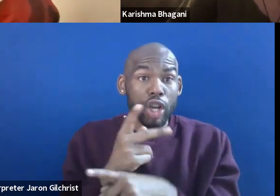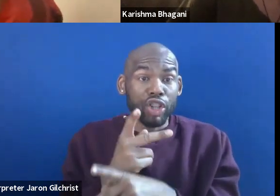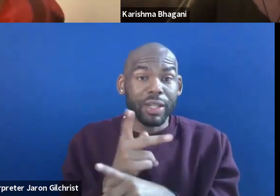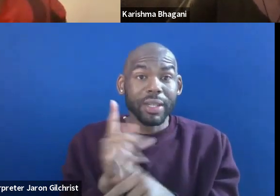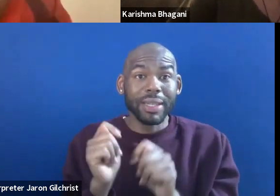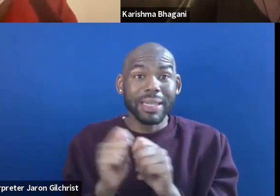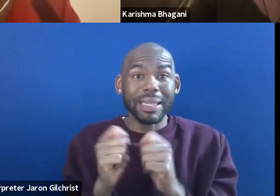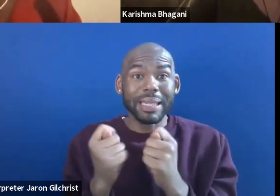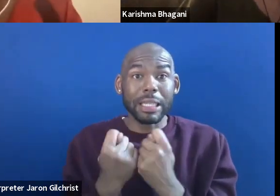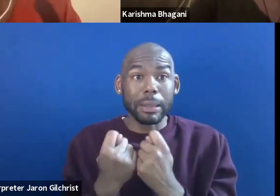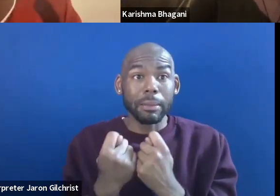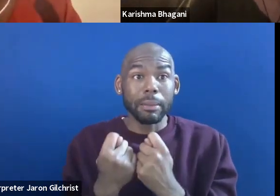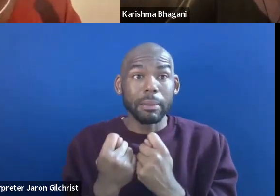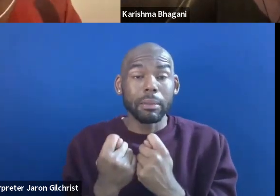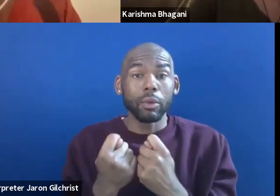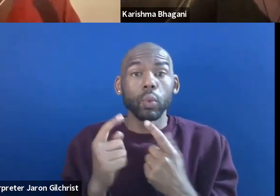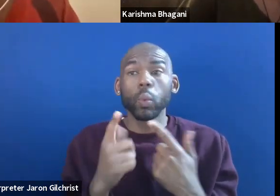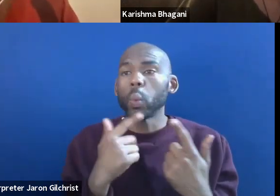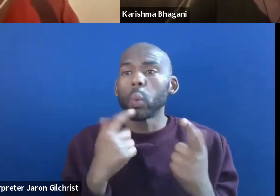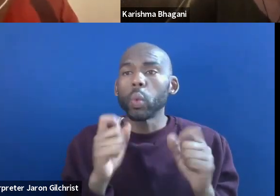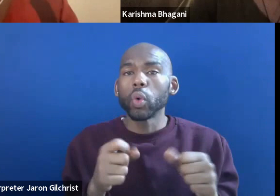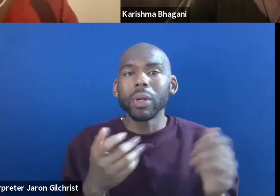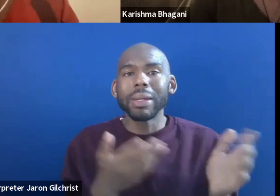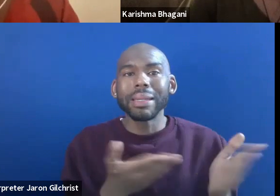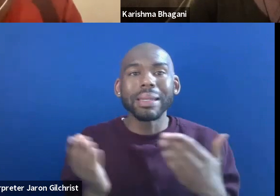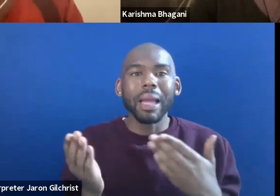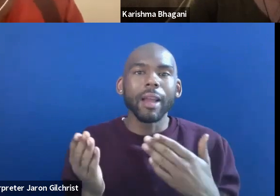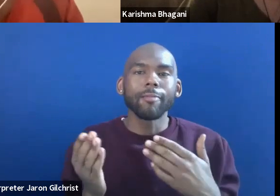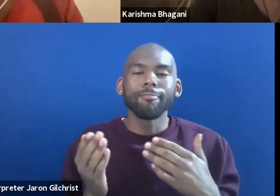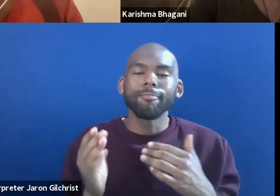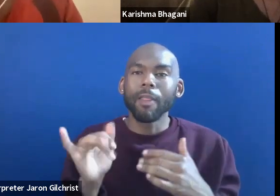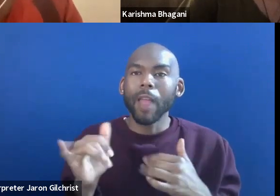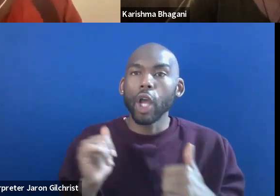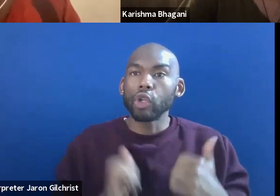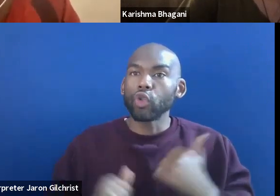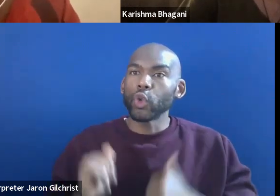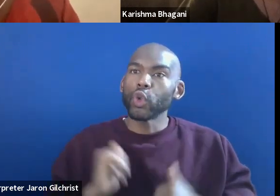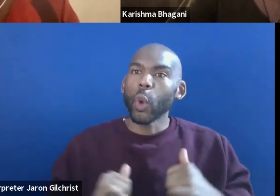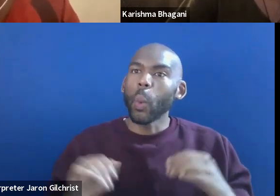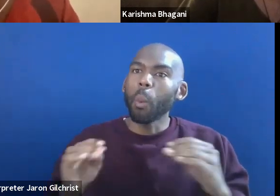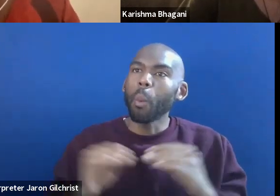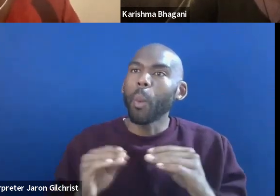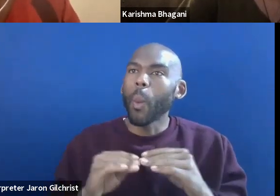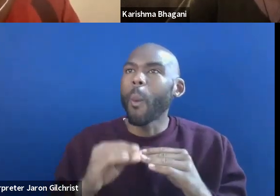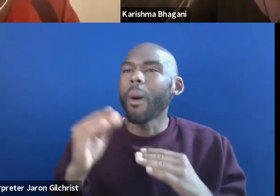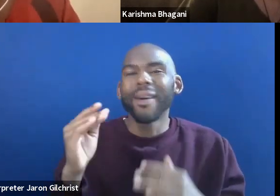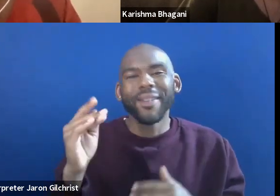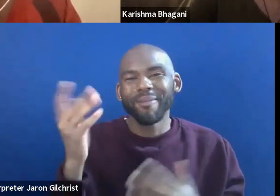who could take the show further than where it went I think that was the disappointing part for me.